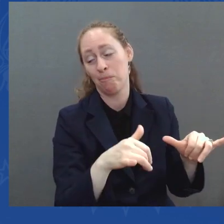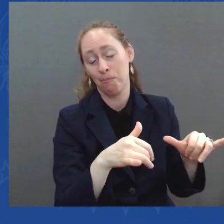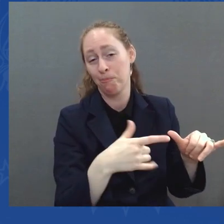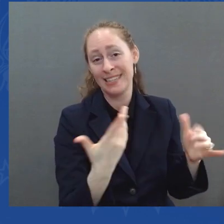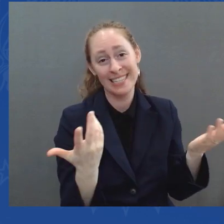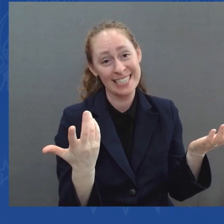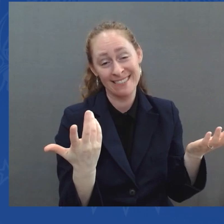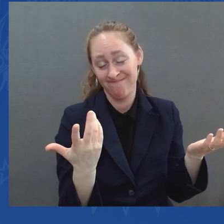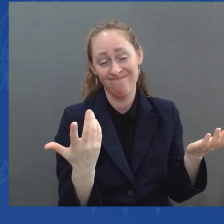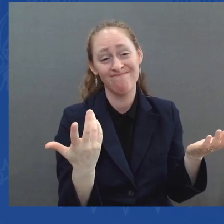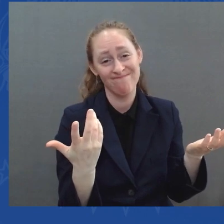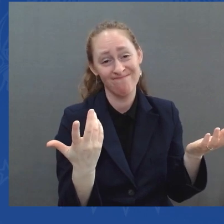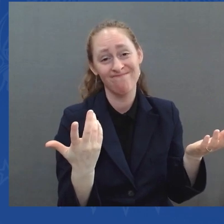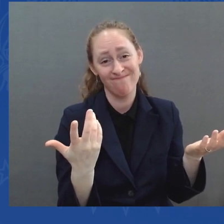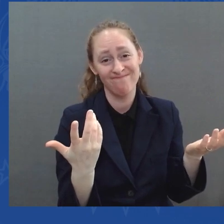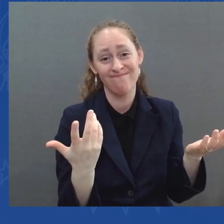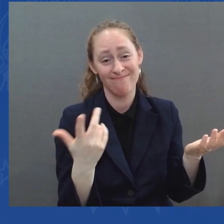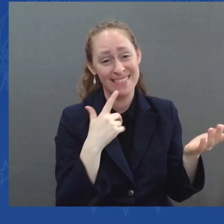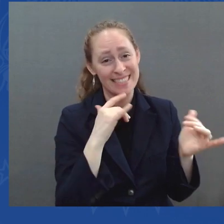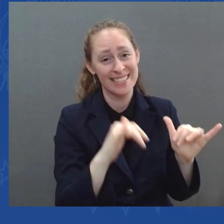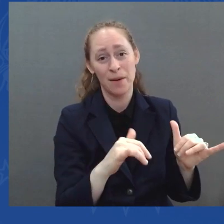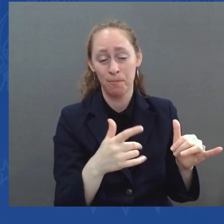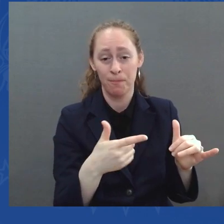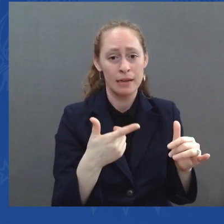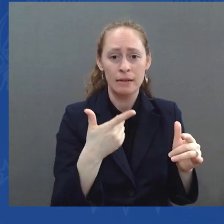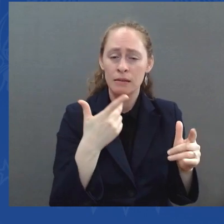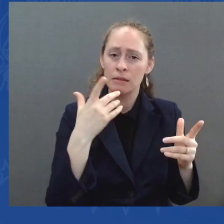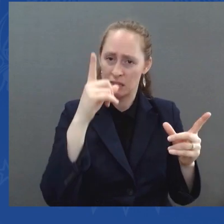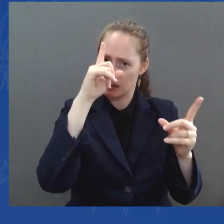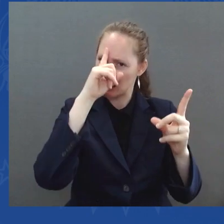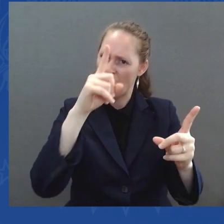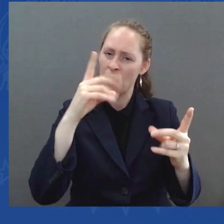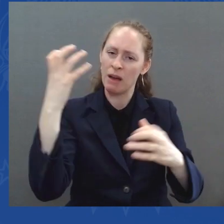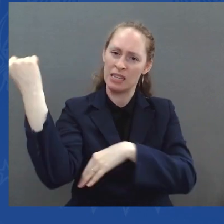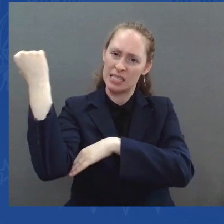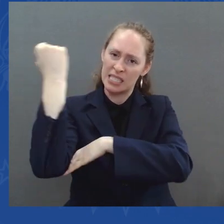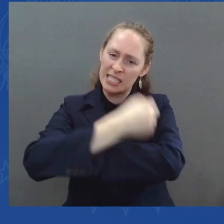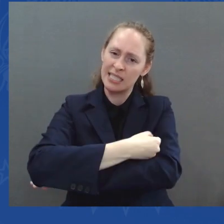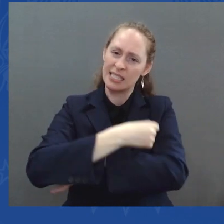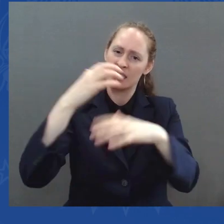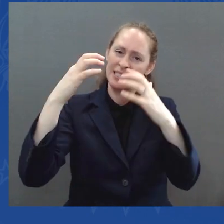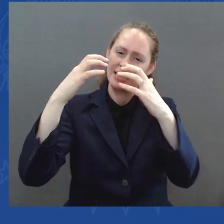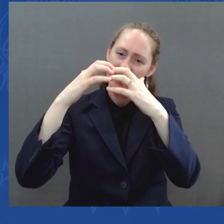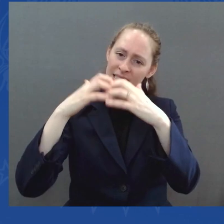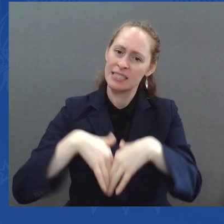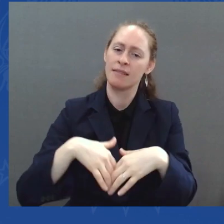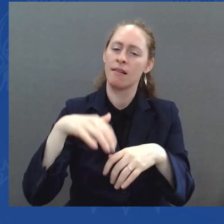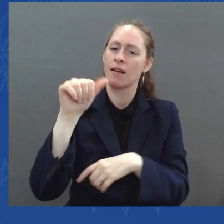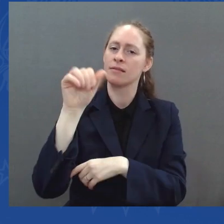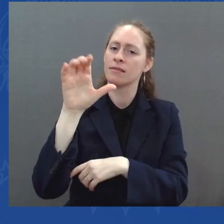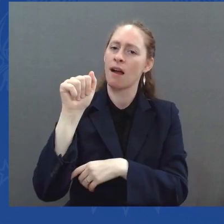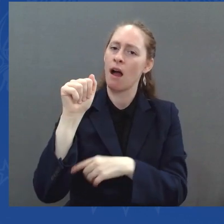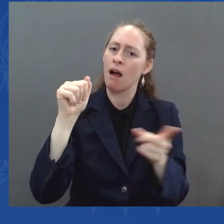They're unrelenting, unrelenting. They haven't stopped -- Mr. President since she signed the law,